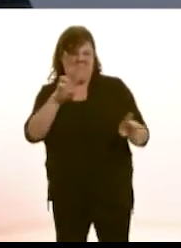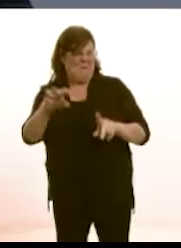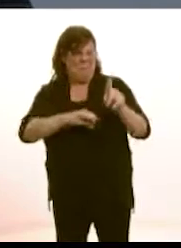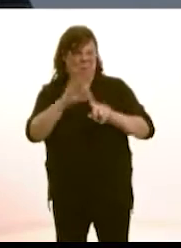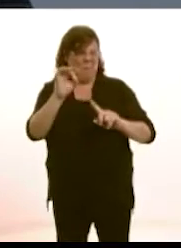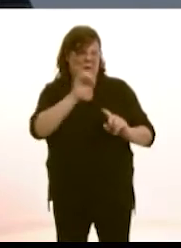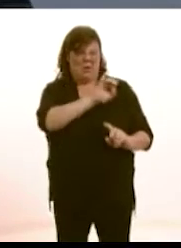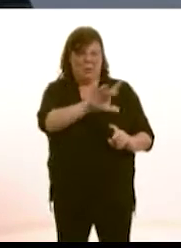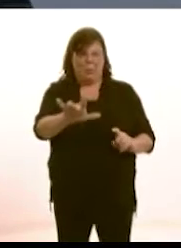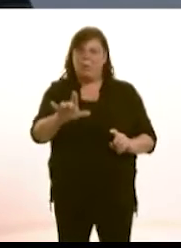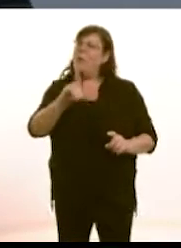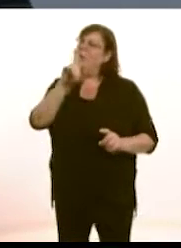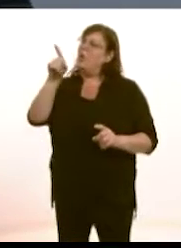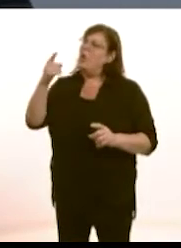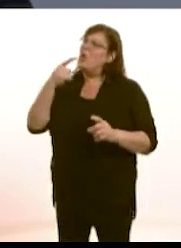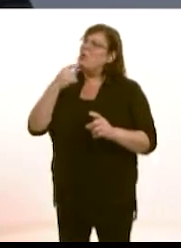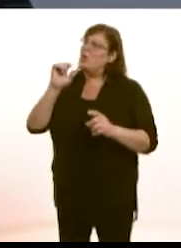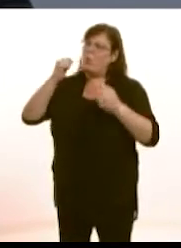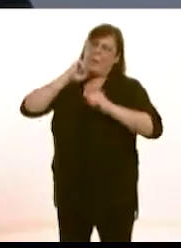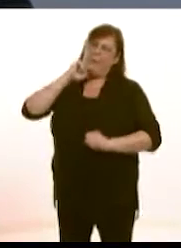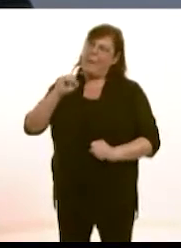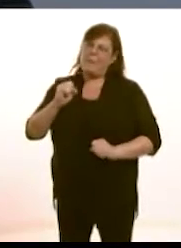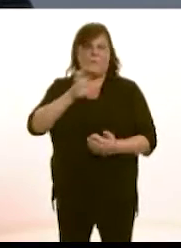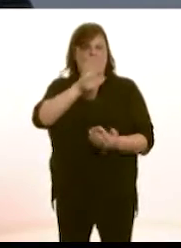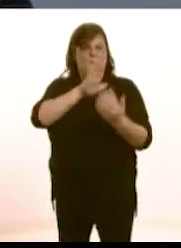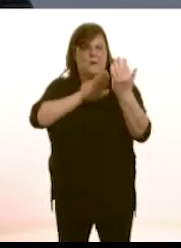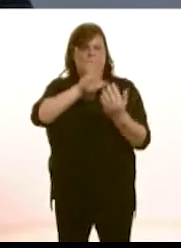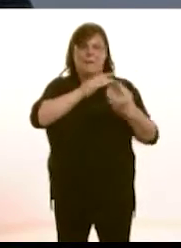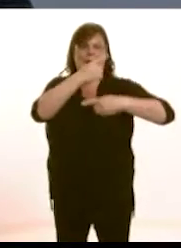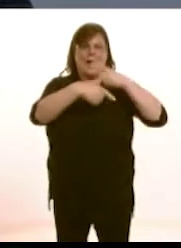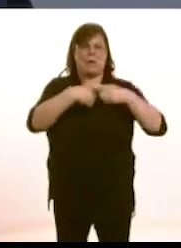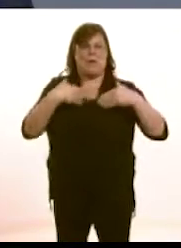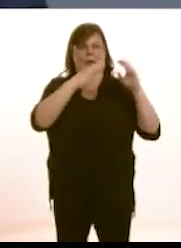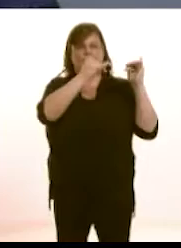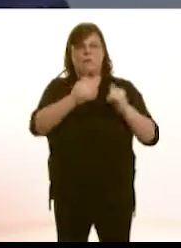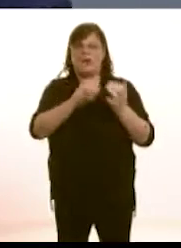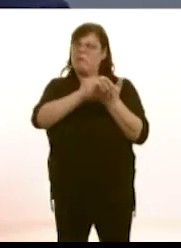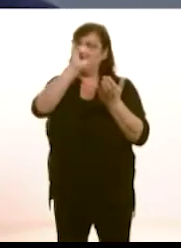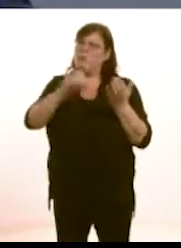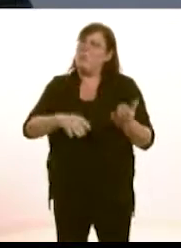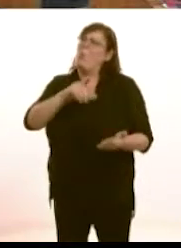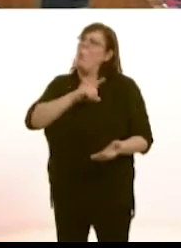Why did you ditch the commitment for face-to-face annual health checks with GPs for everyone over the age of 50?